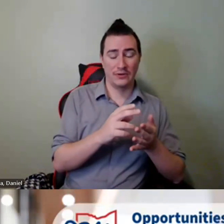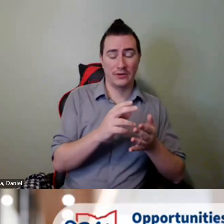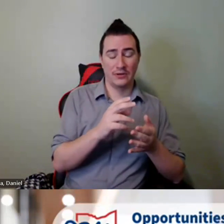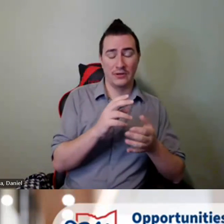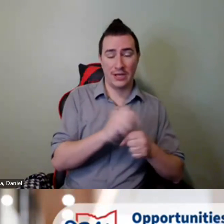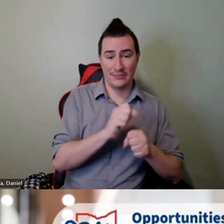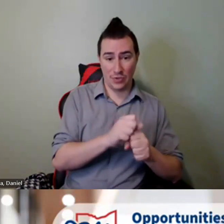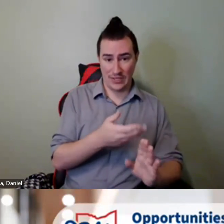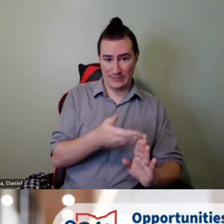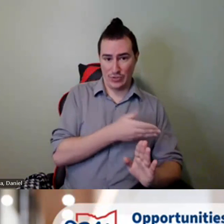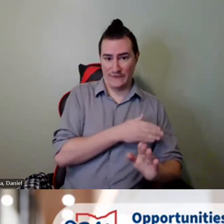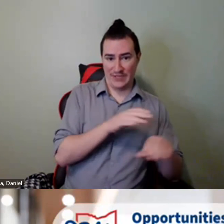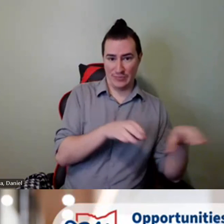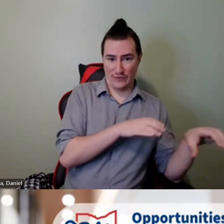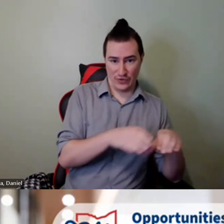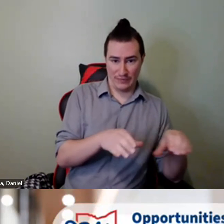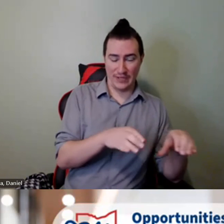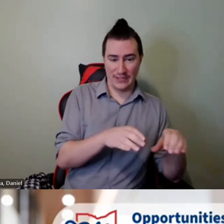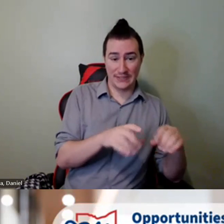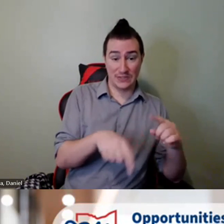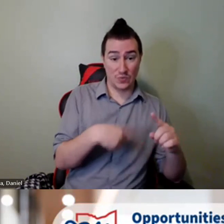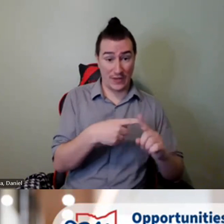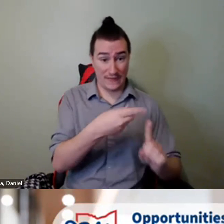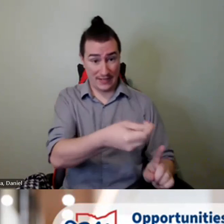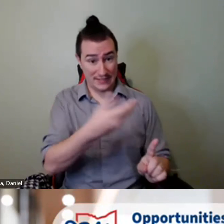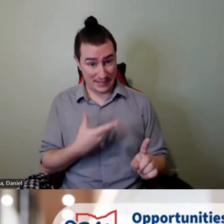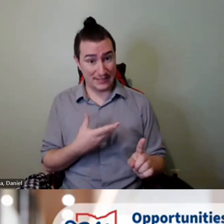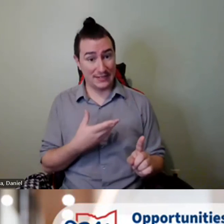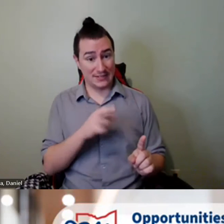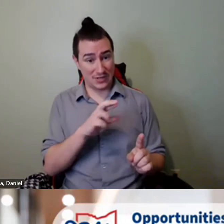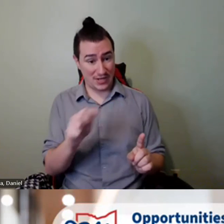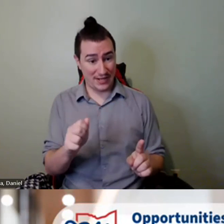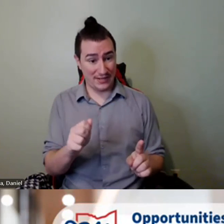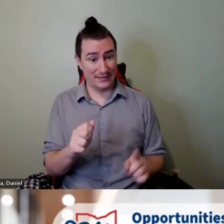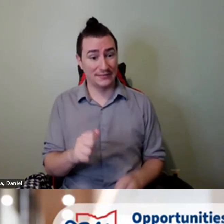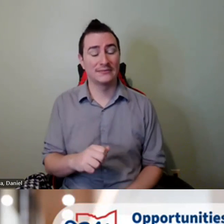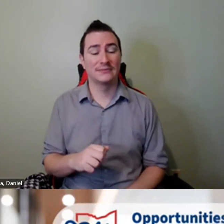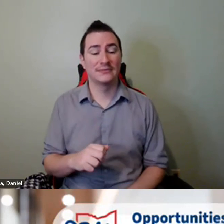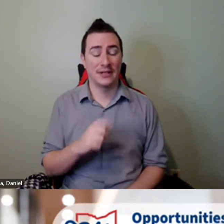Is there a positive performance relevant to downplay or invalidate their request, especially if doctor and